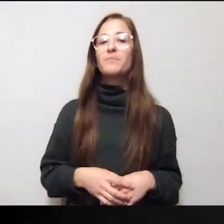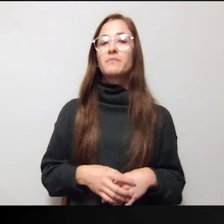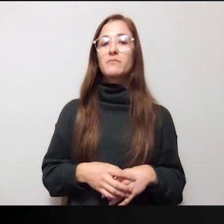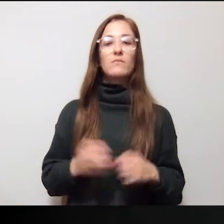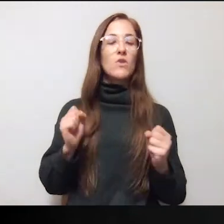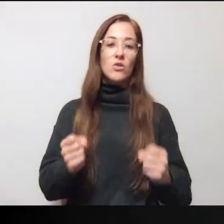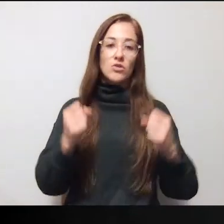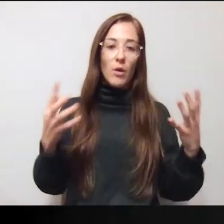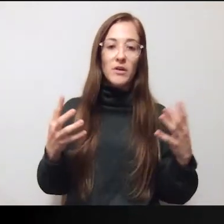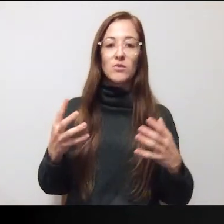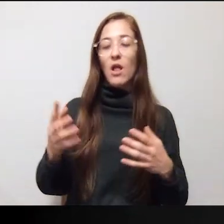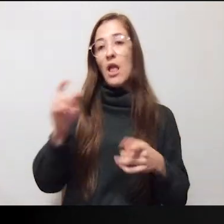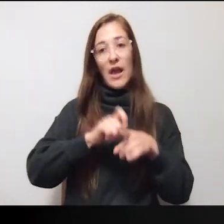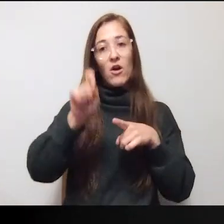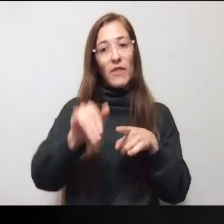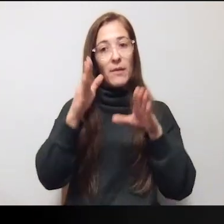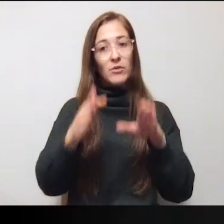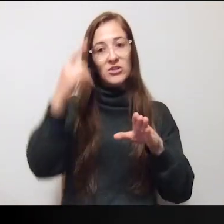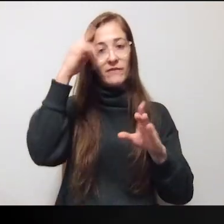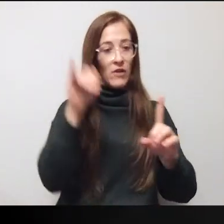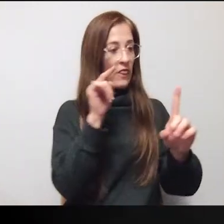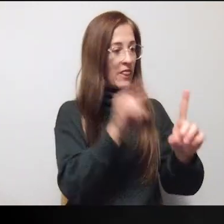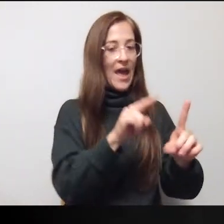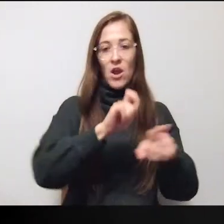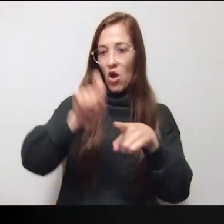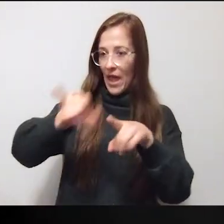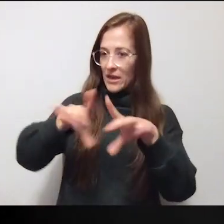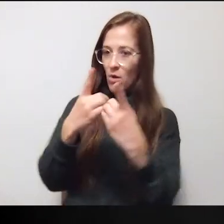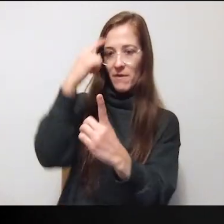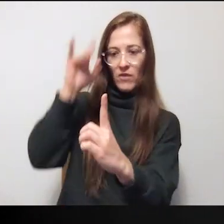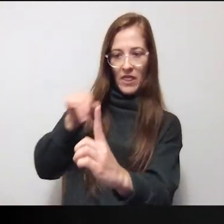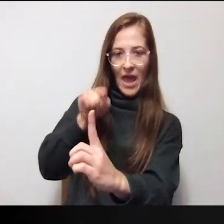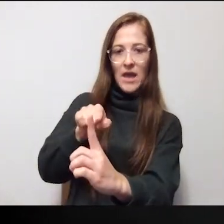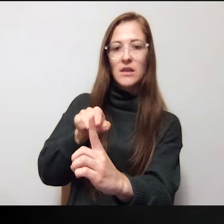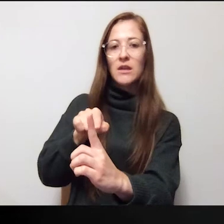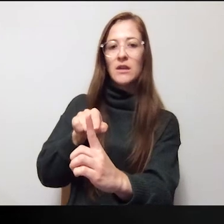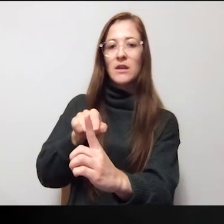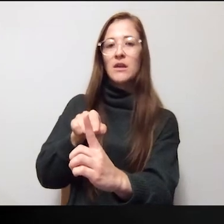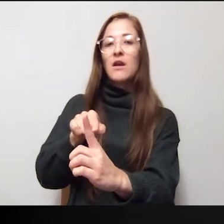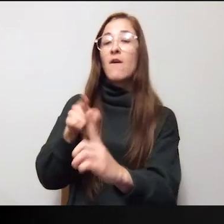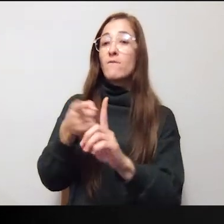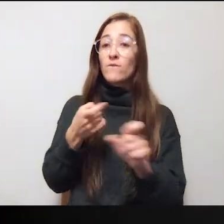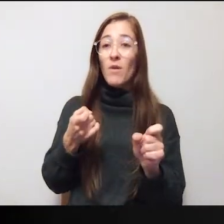well I only call this person for this, I only call this department for this. And from the number of times that we've talked